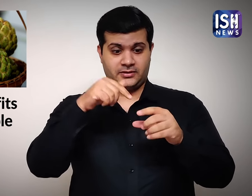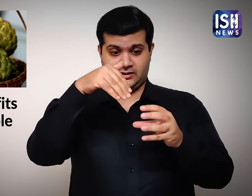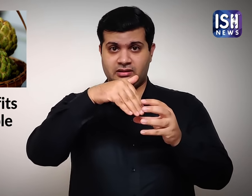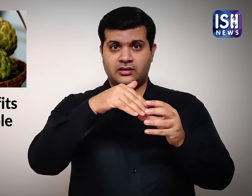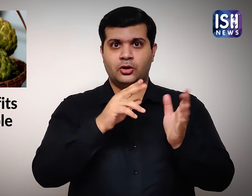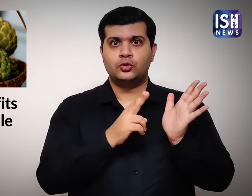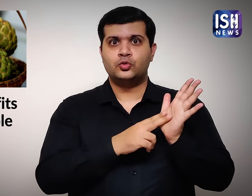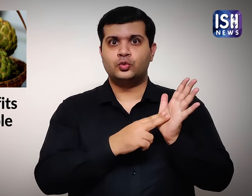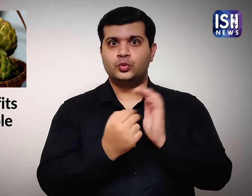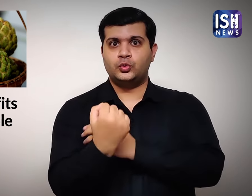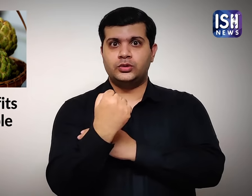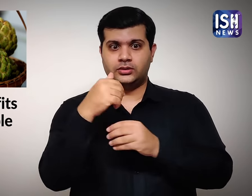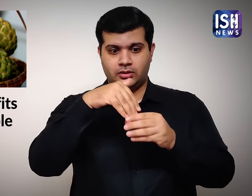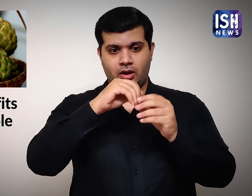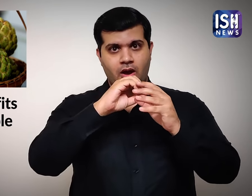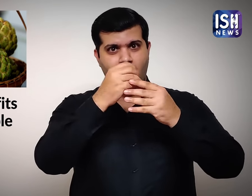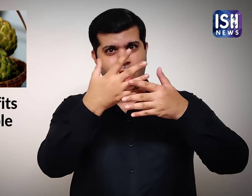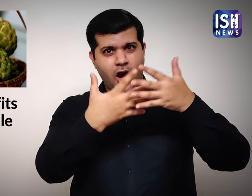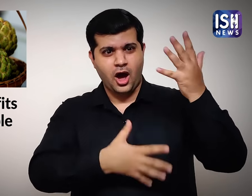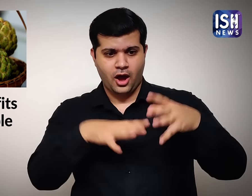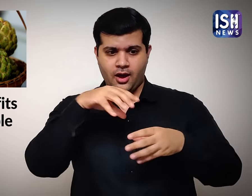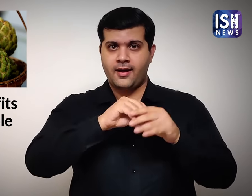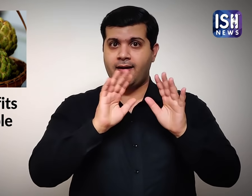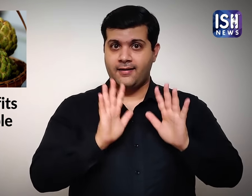Custard apples have a lot of nutrients.